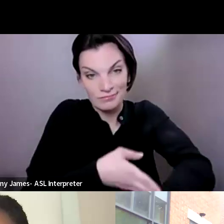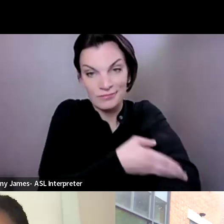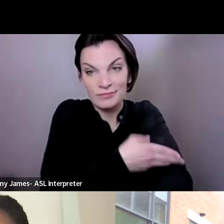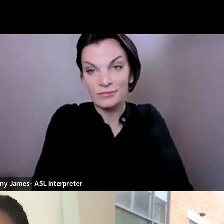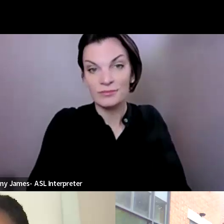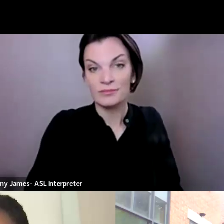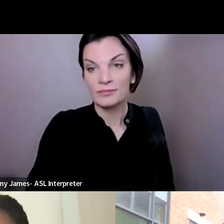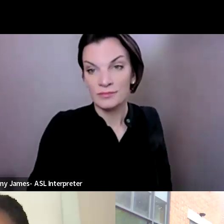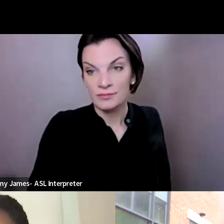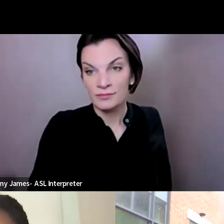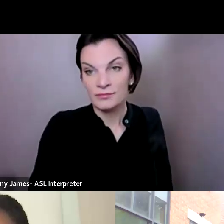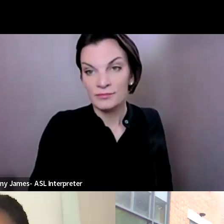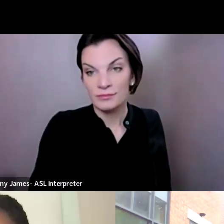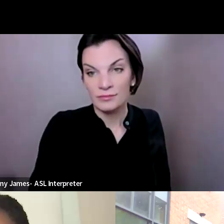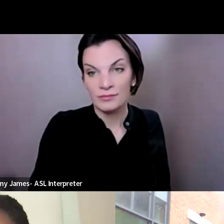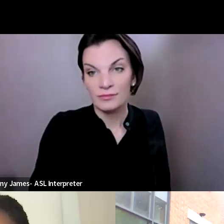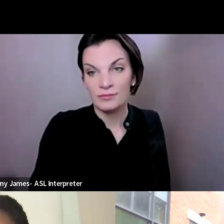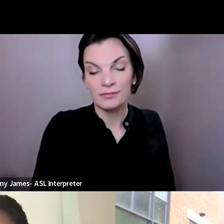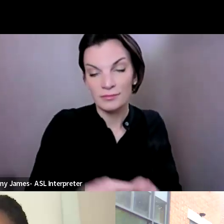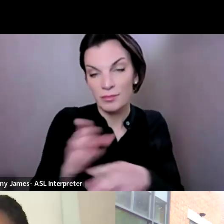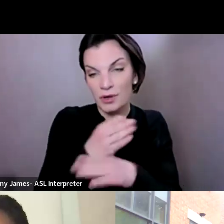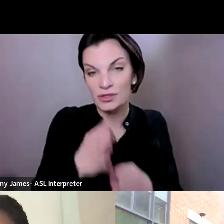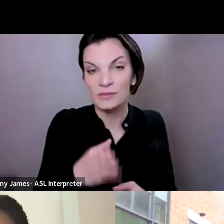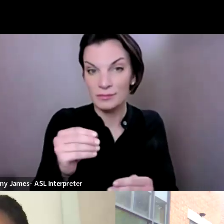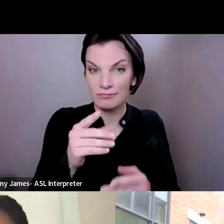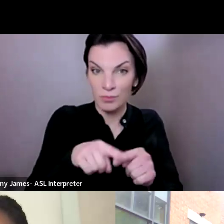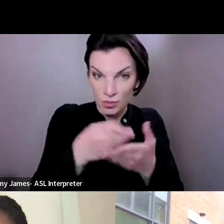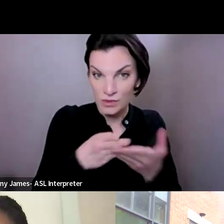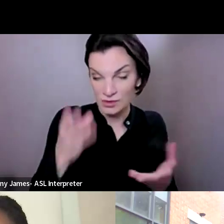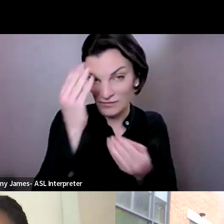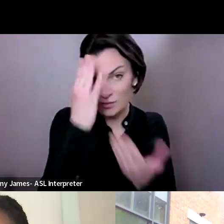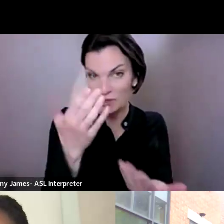partnerships and resources and information to make a positive difference to improve